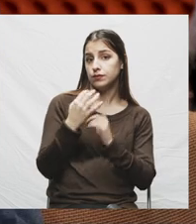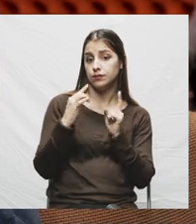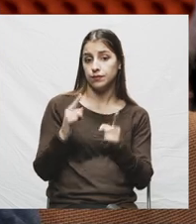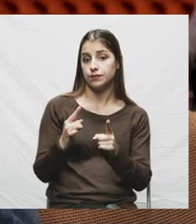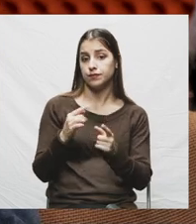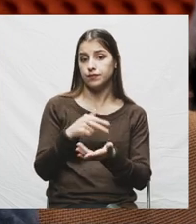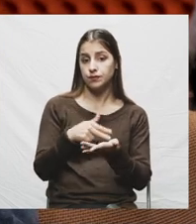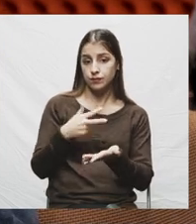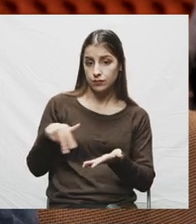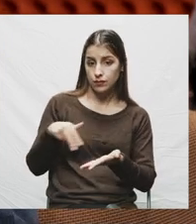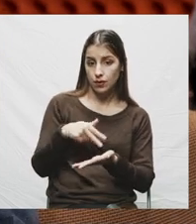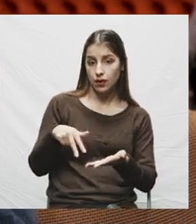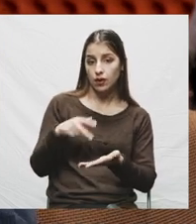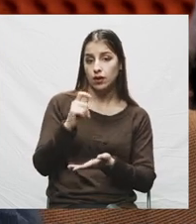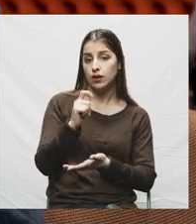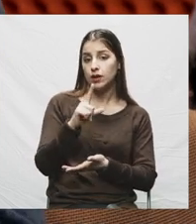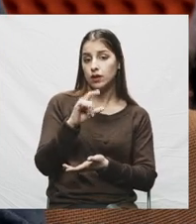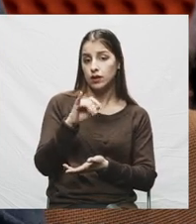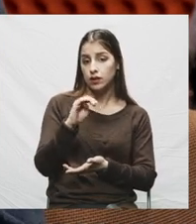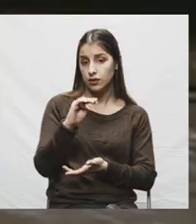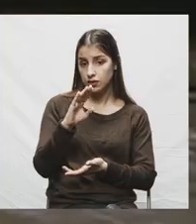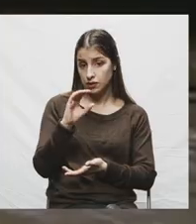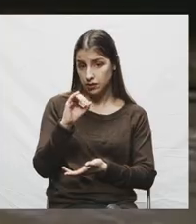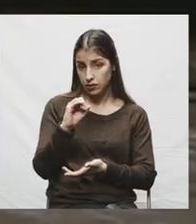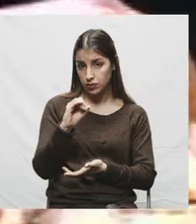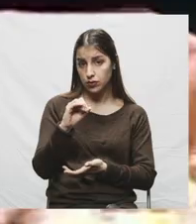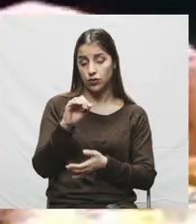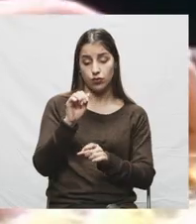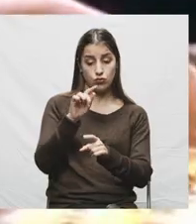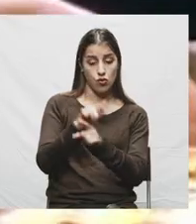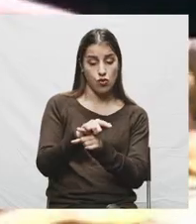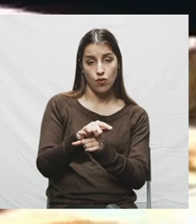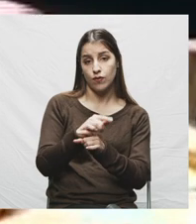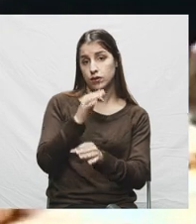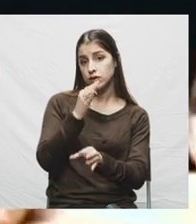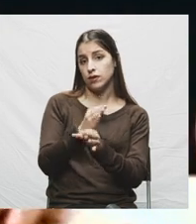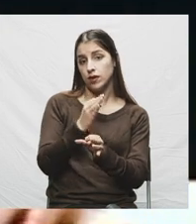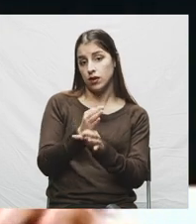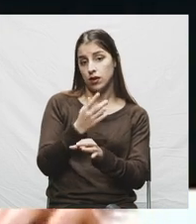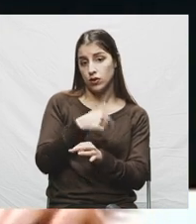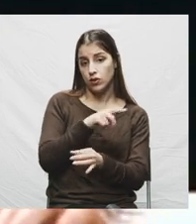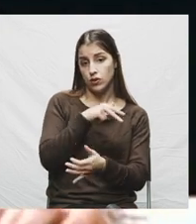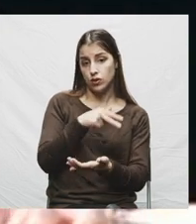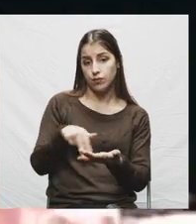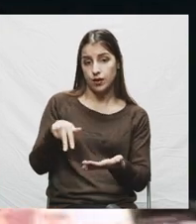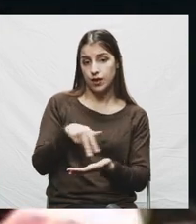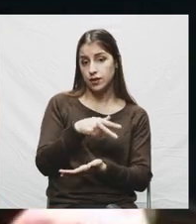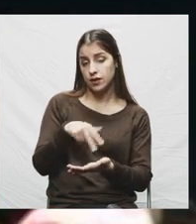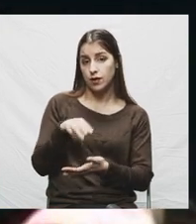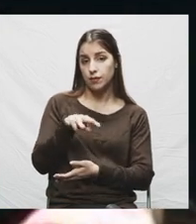I presented “O Rei no Exílio” in the same festival, Klapstuk 91, where we premiered "Disfigure Study" from Meg Stuart